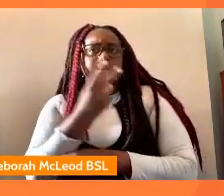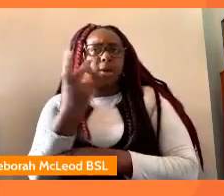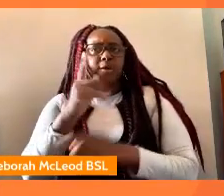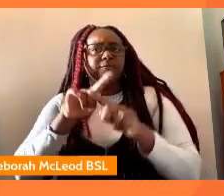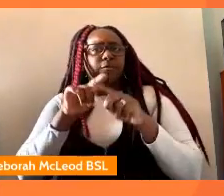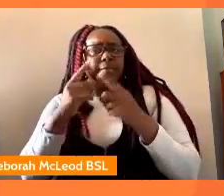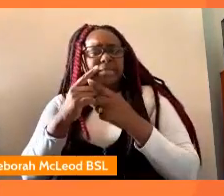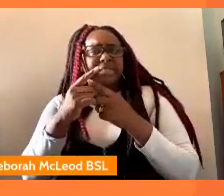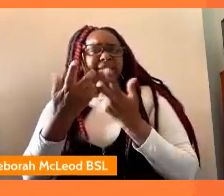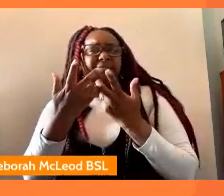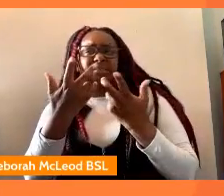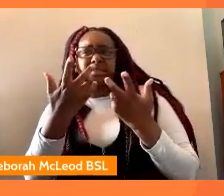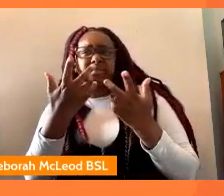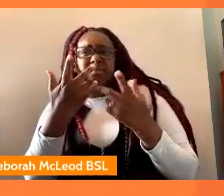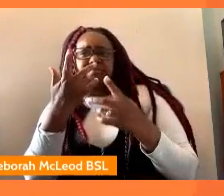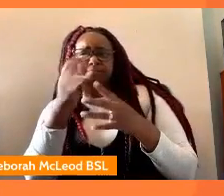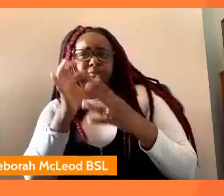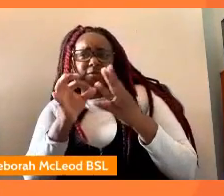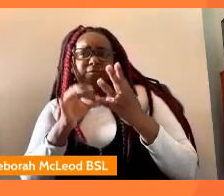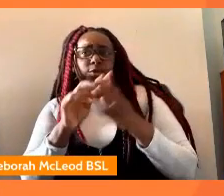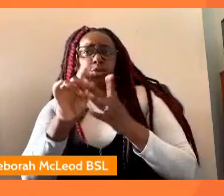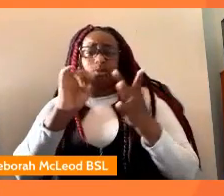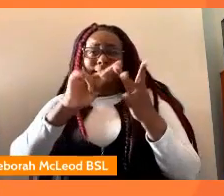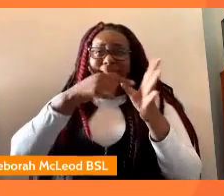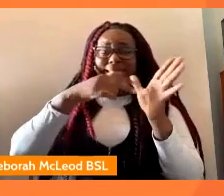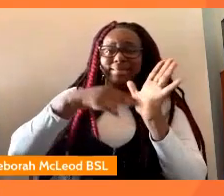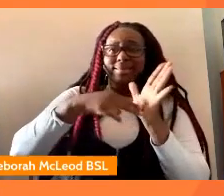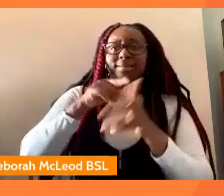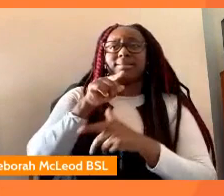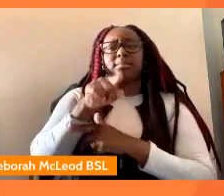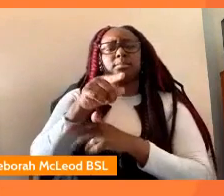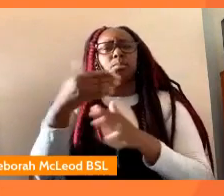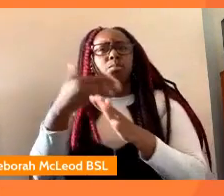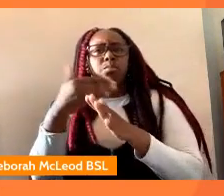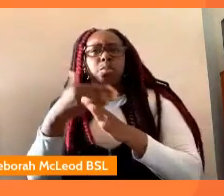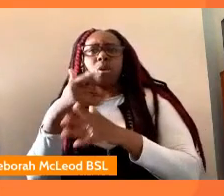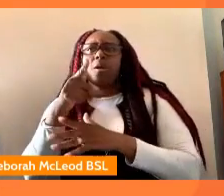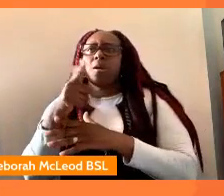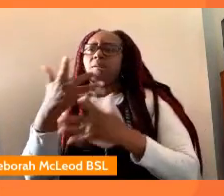around thiss, Ian a lot of what you were talking about there is that kind of distribution.